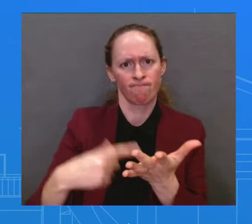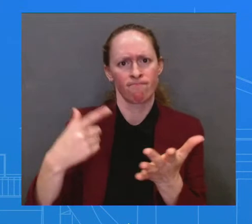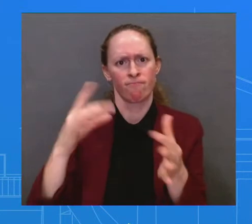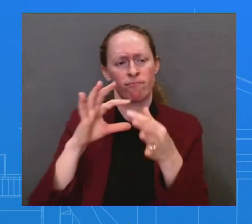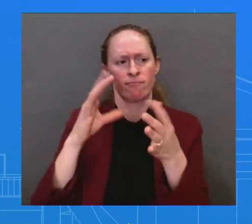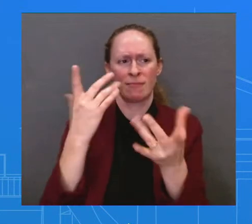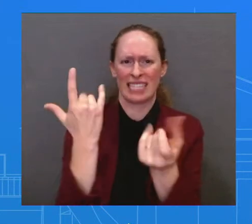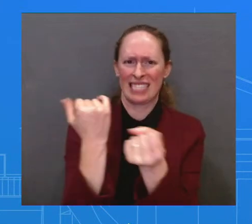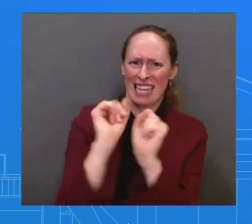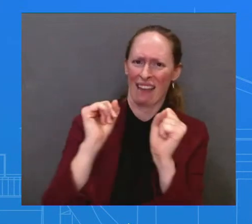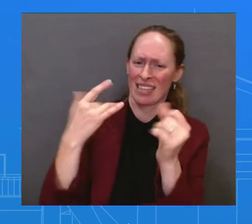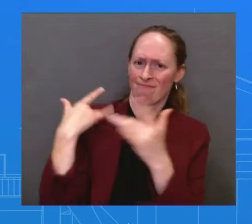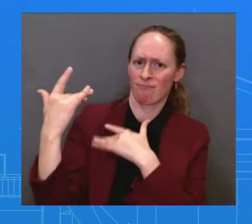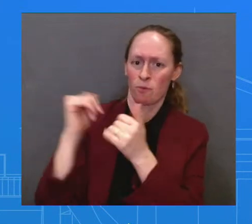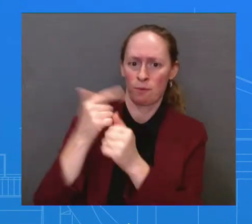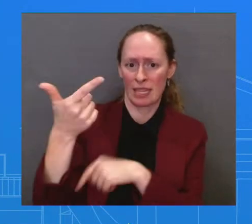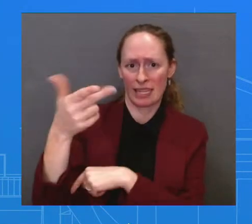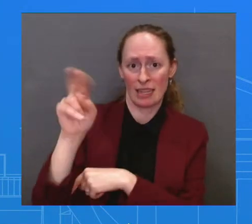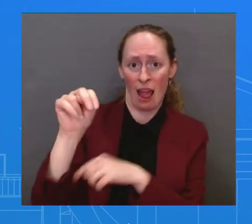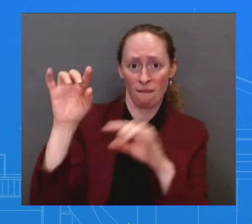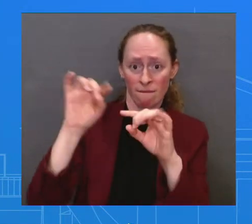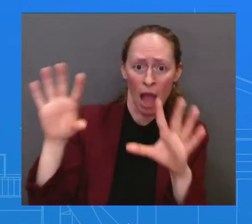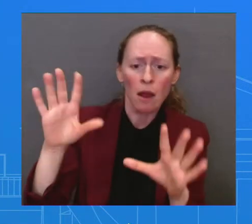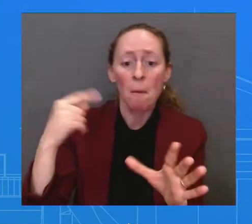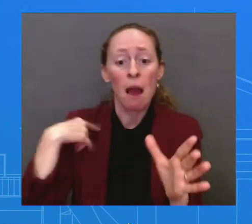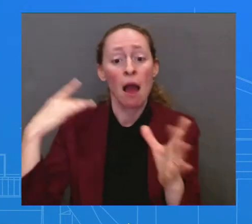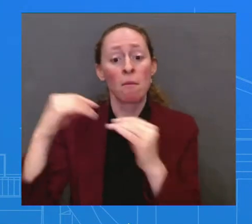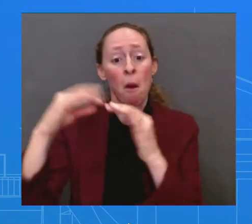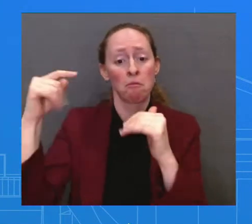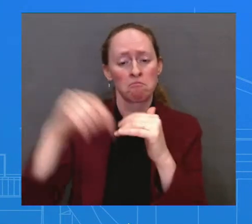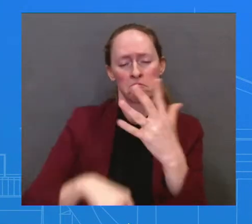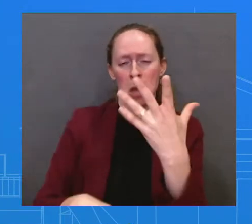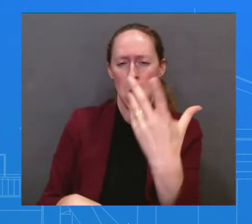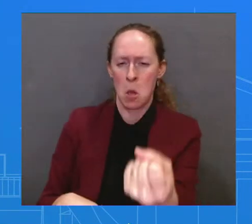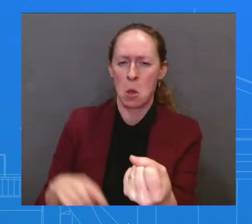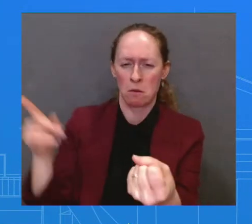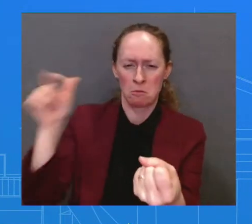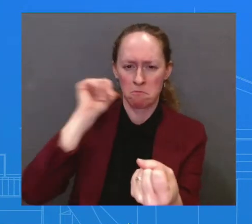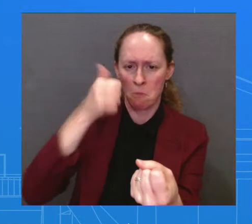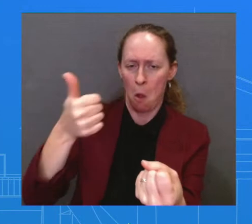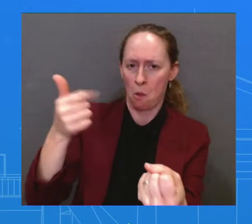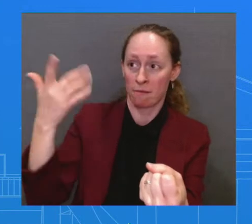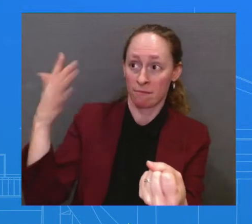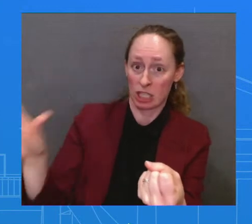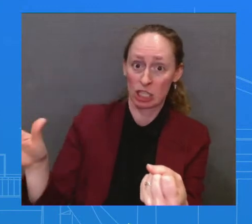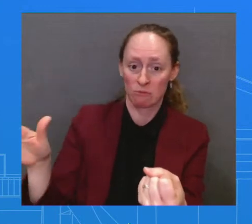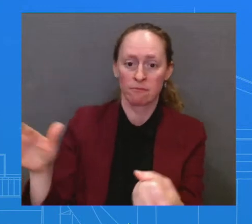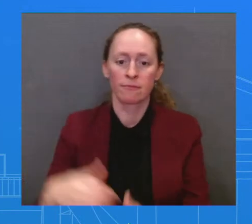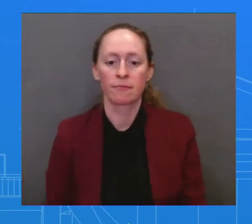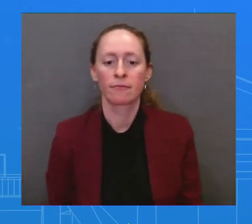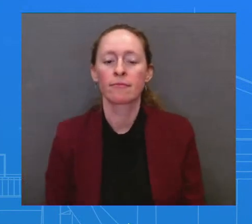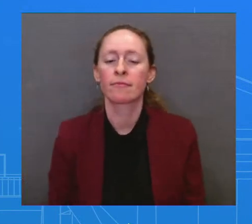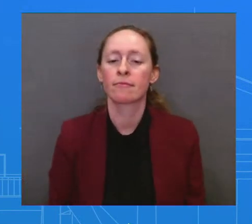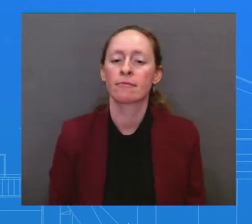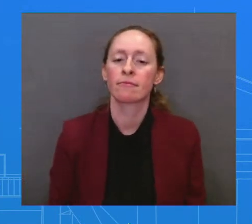So, I would tell you to stay tuned. But, you know, look, in a much broader sense here,